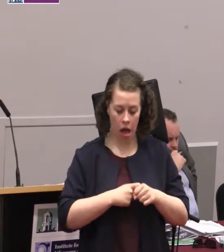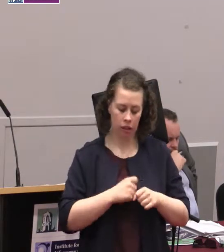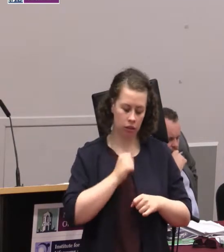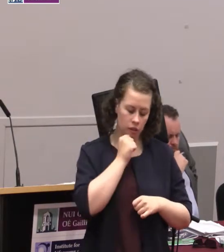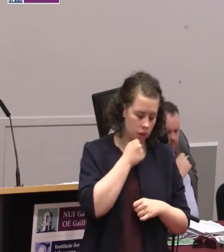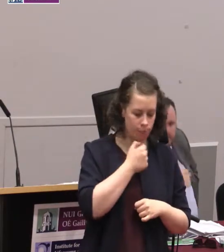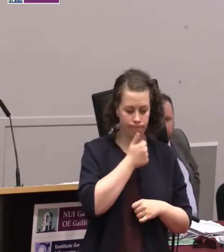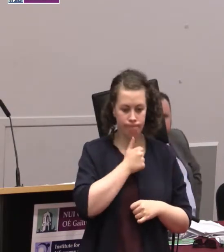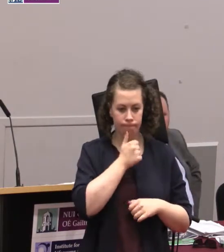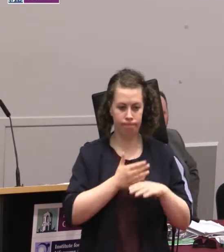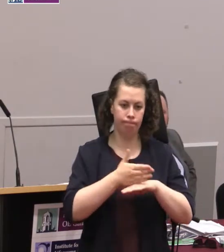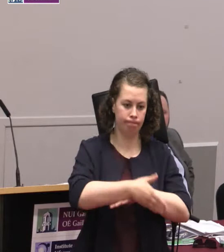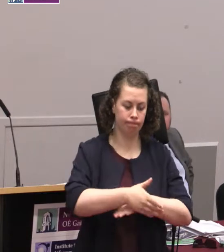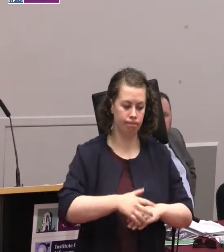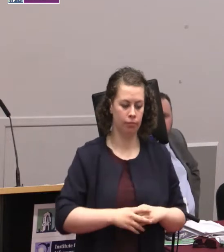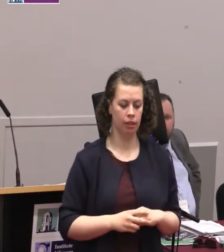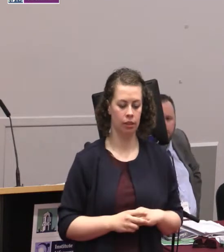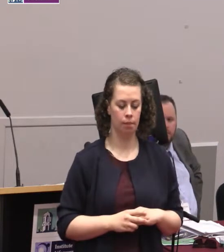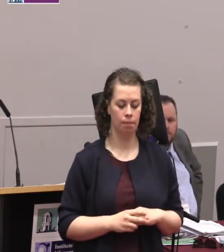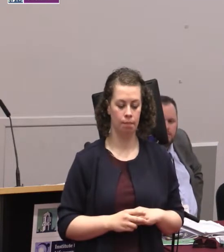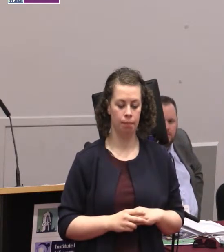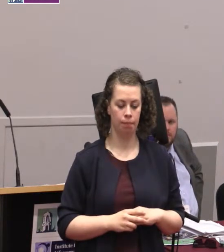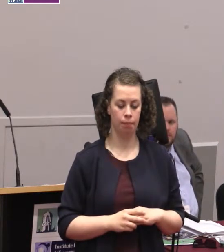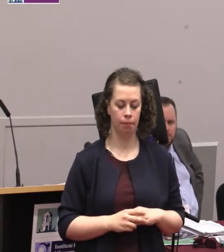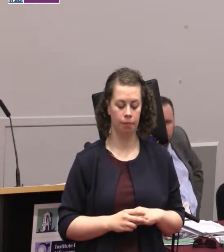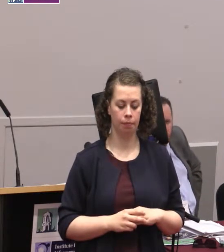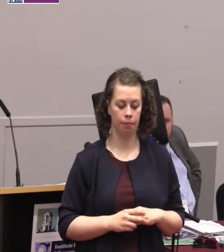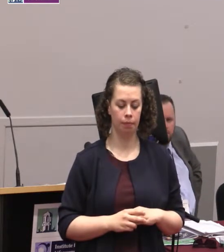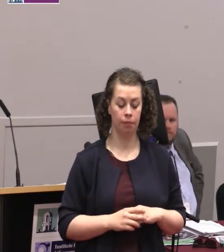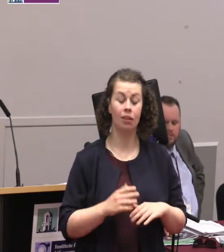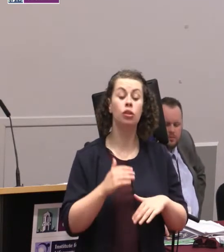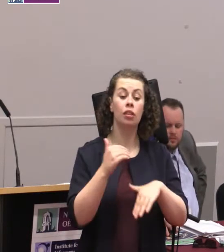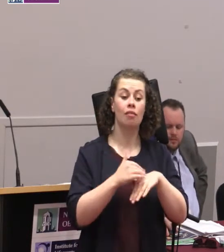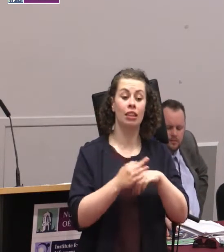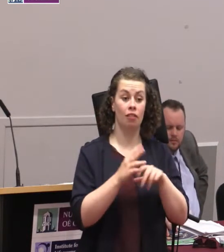The effects of the violence stayed with them even when they moved from the instuition to